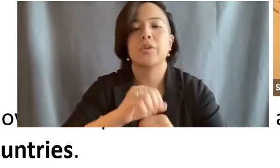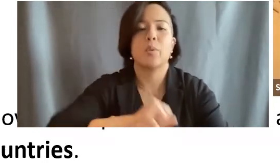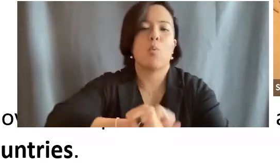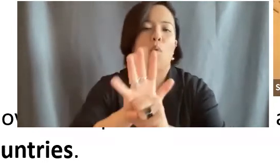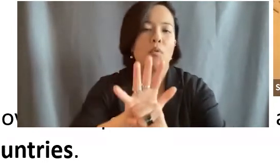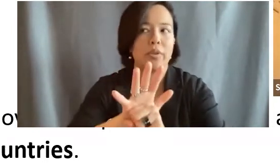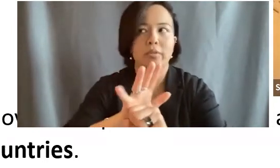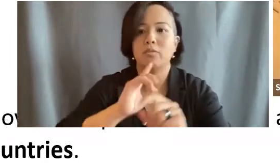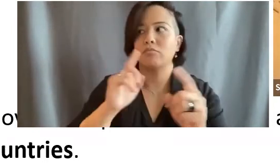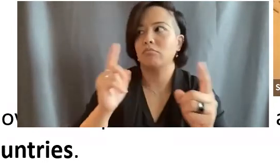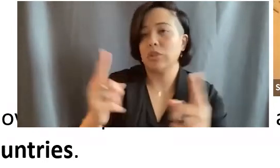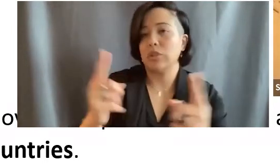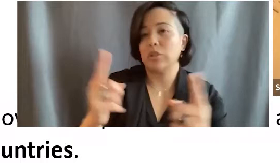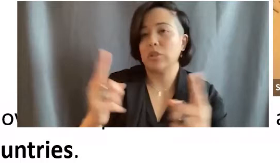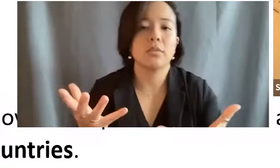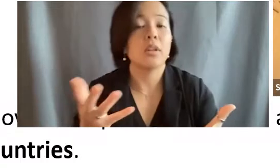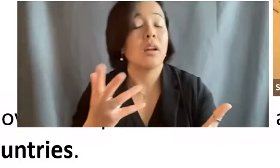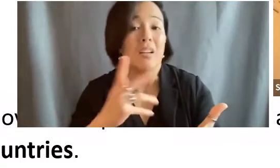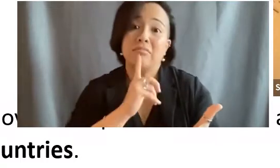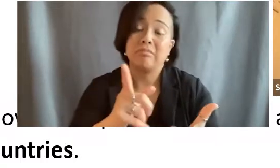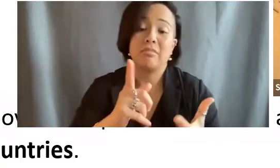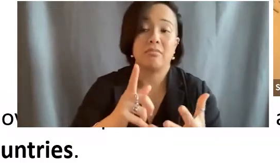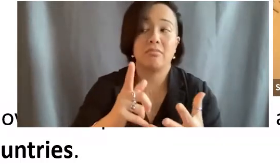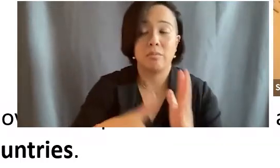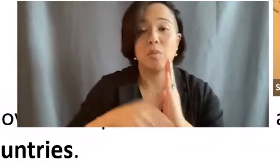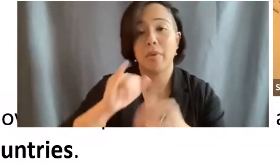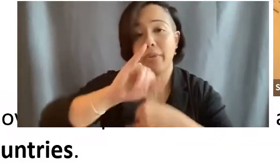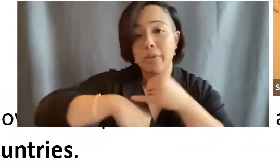together on